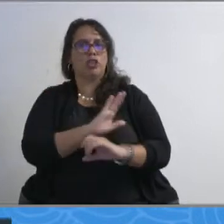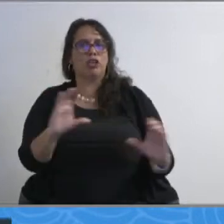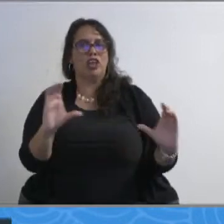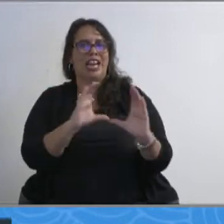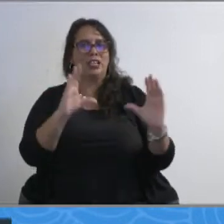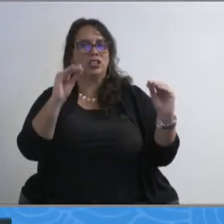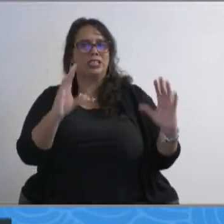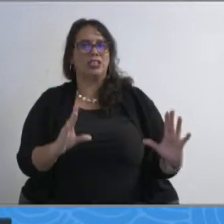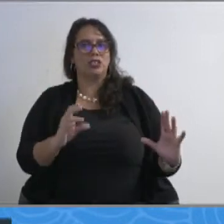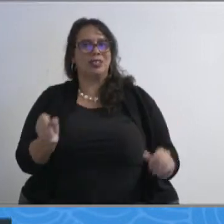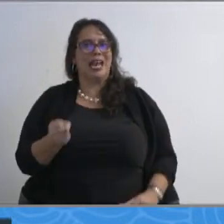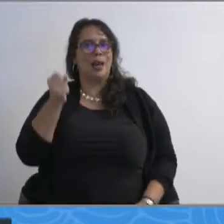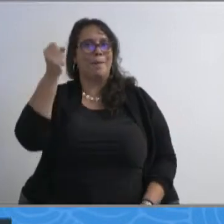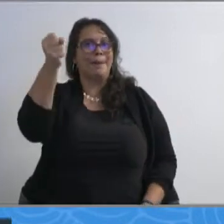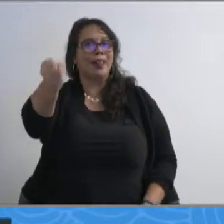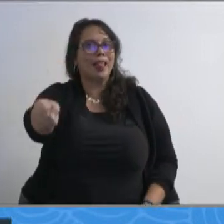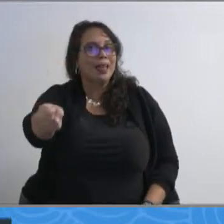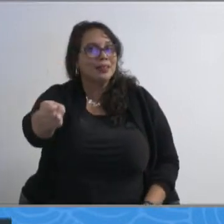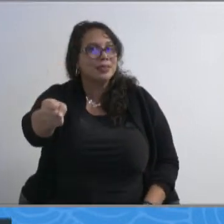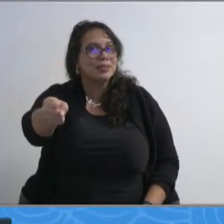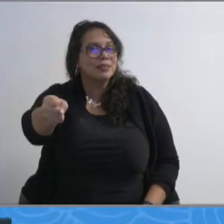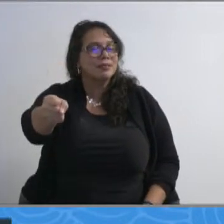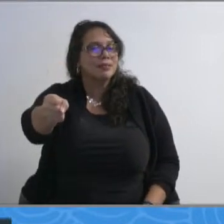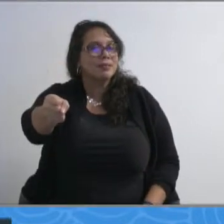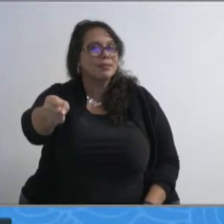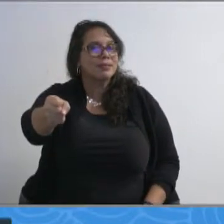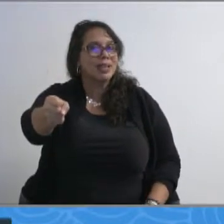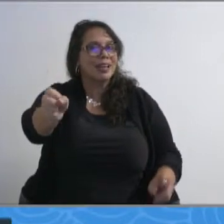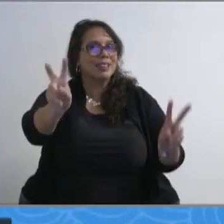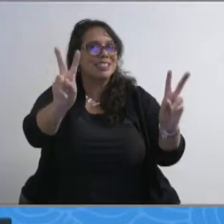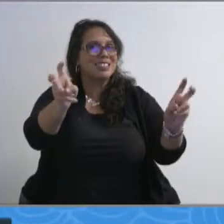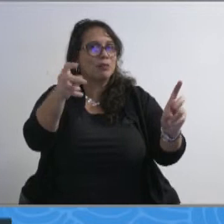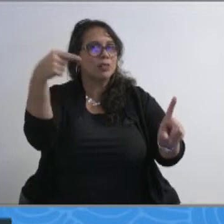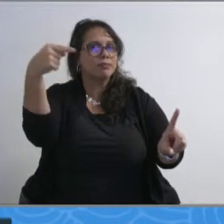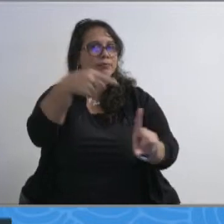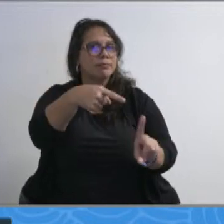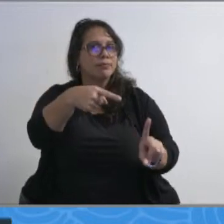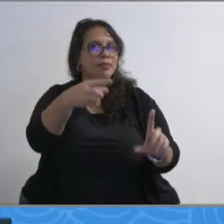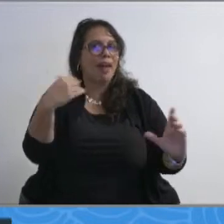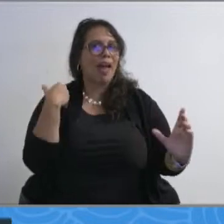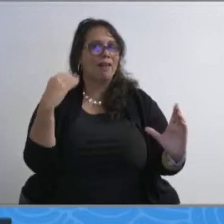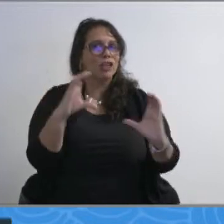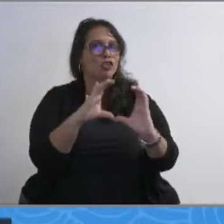and placing them into the subject matter that they have a credential for.